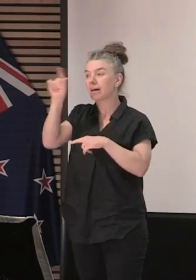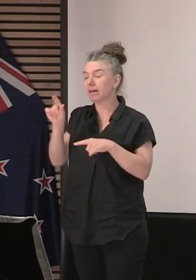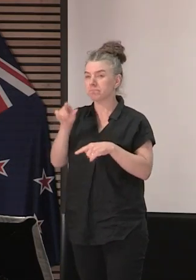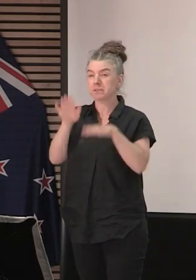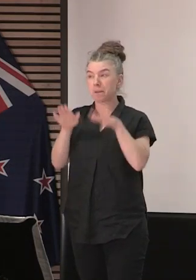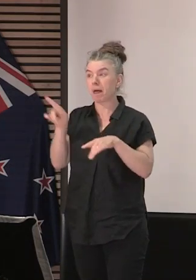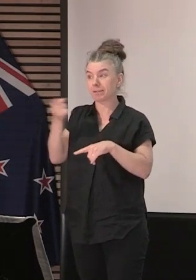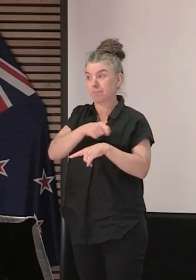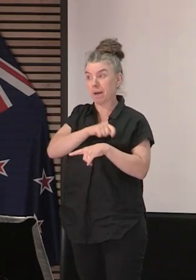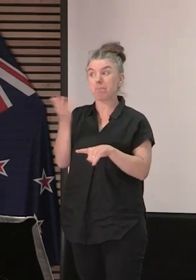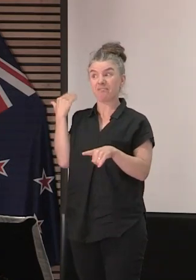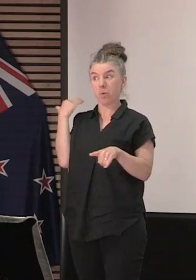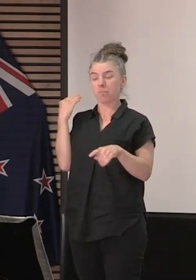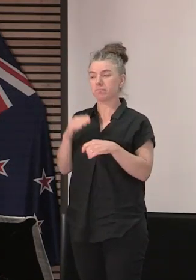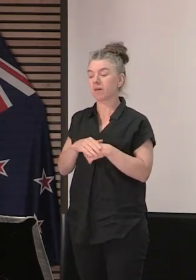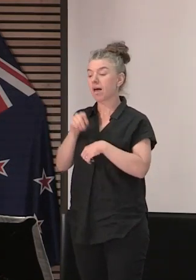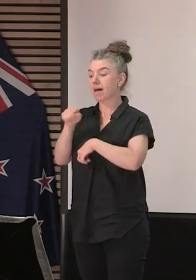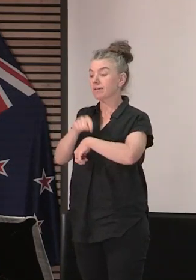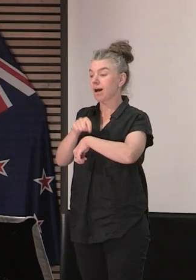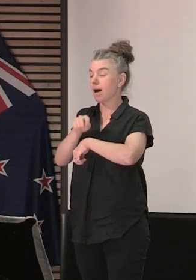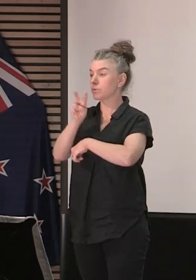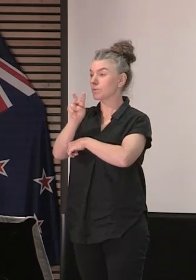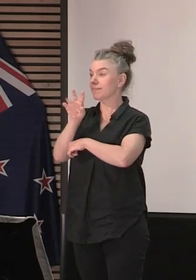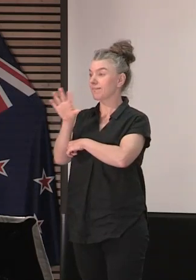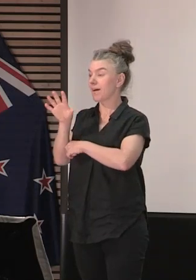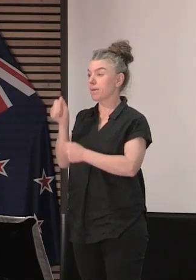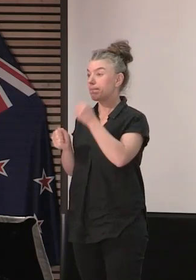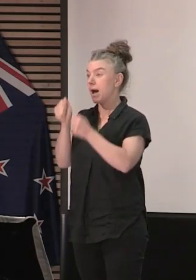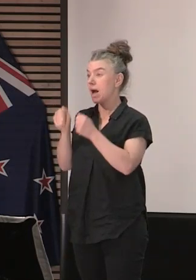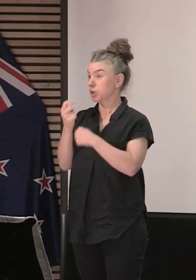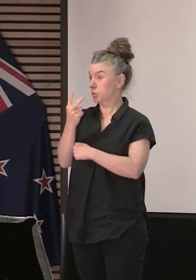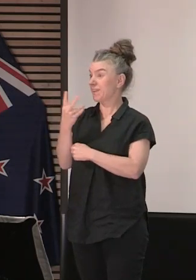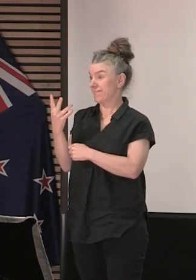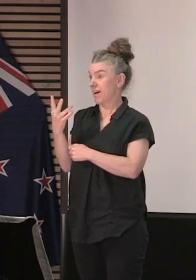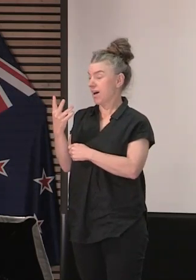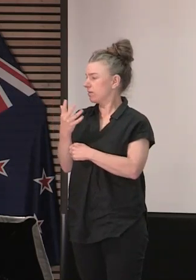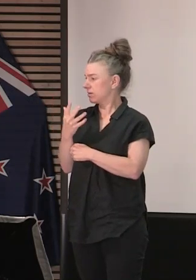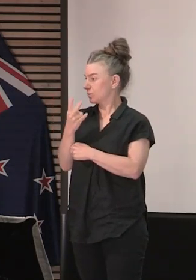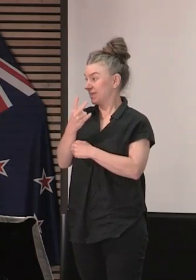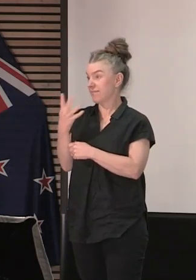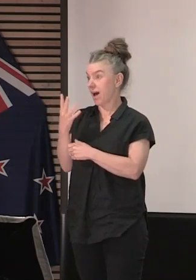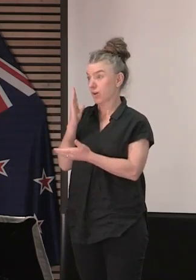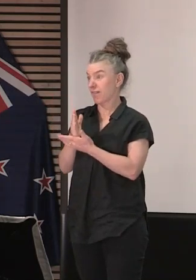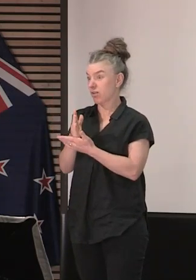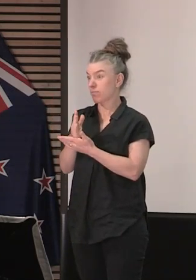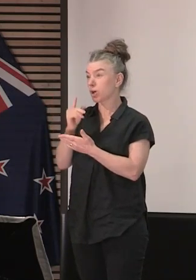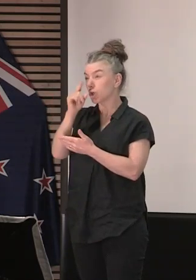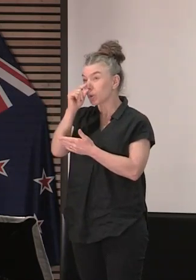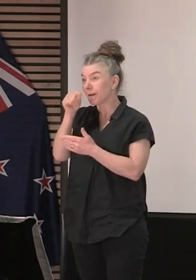And that our 205 caseson 25 March could have grownto over 10, 000 by now withoutthe actions